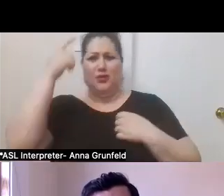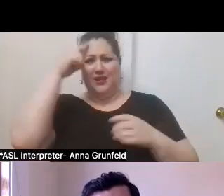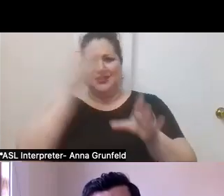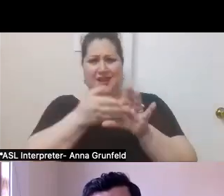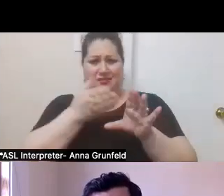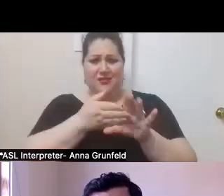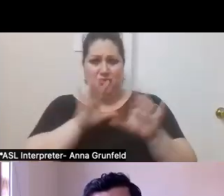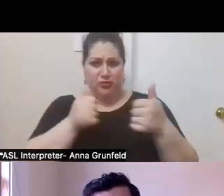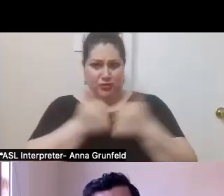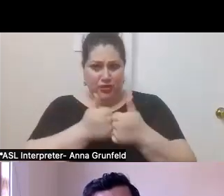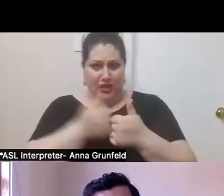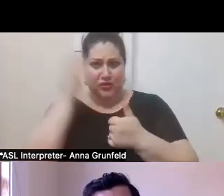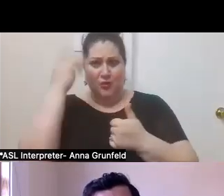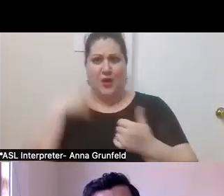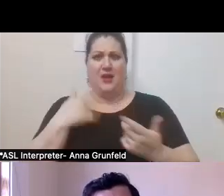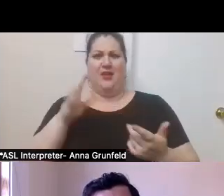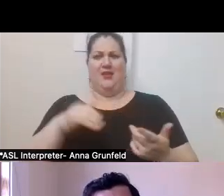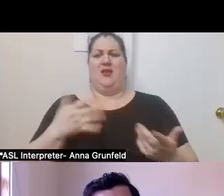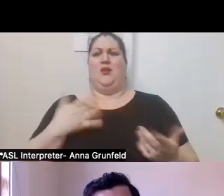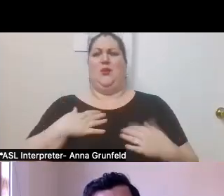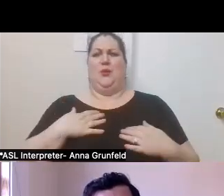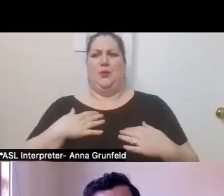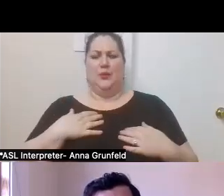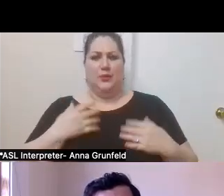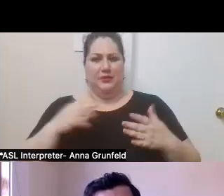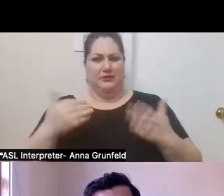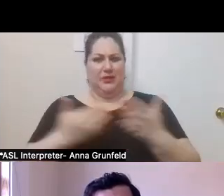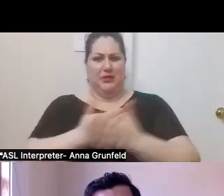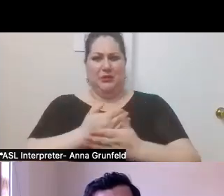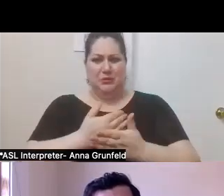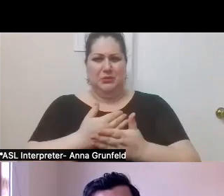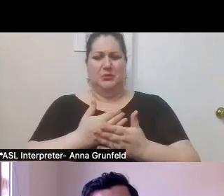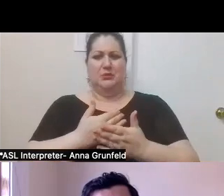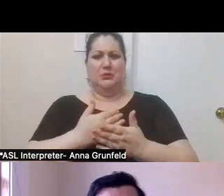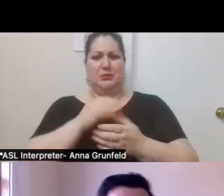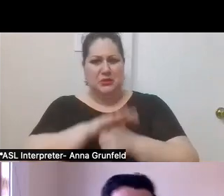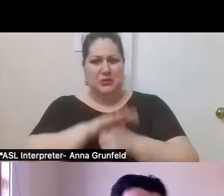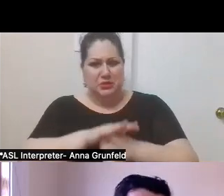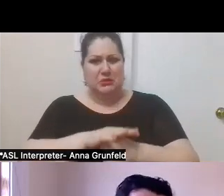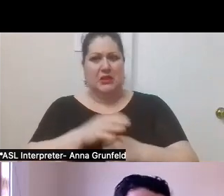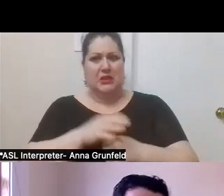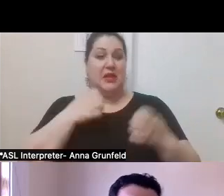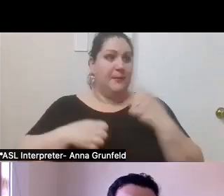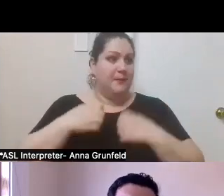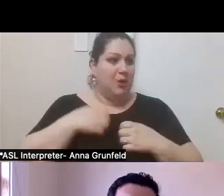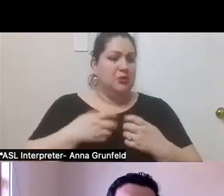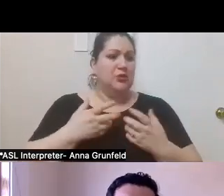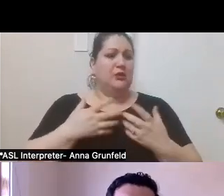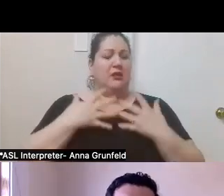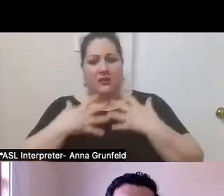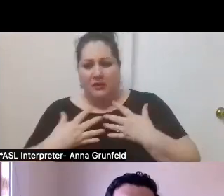strain from that perspective, you know, emotions of grief, loss, disappointment,